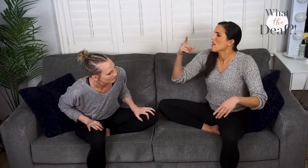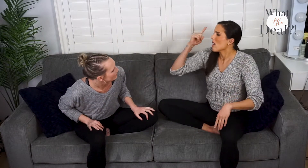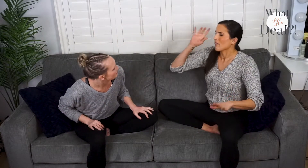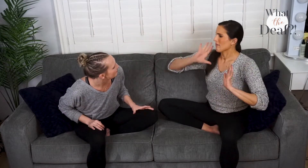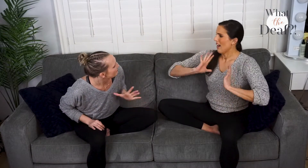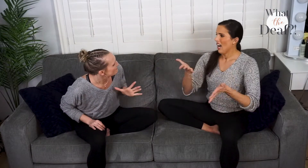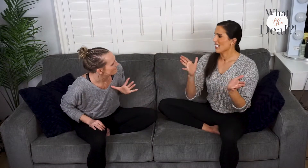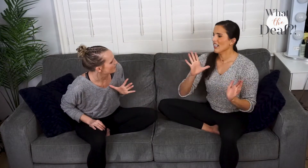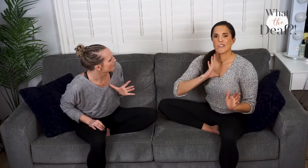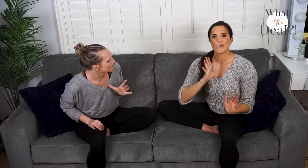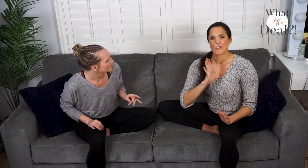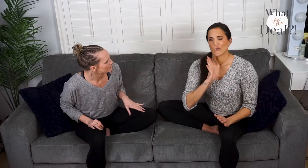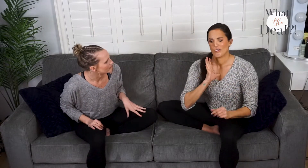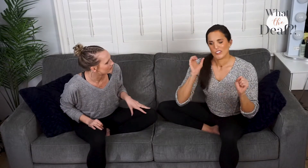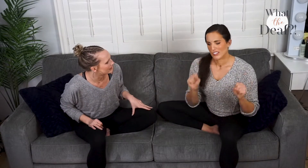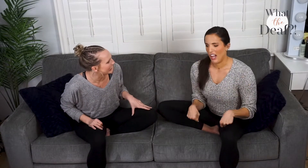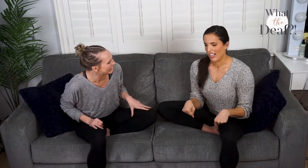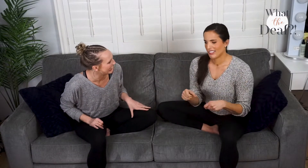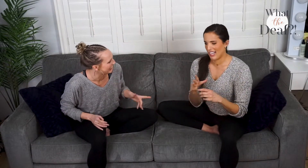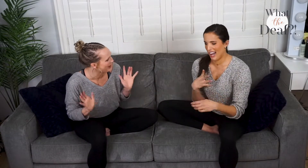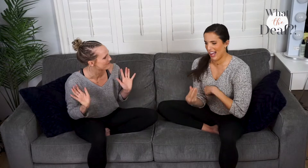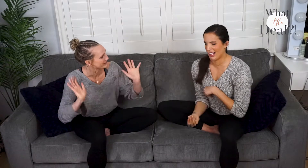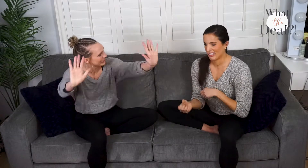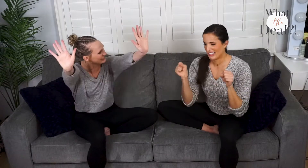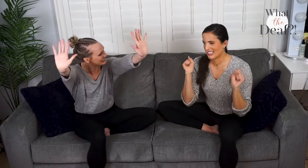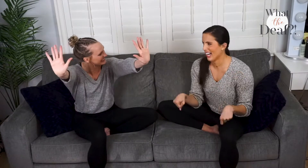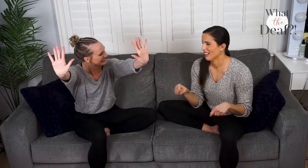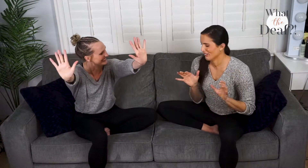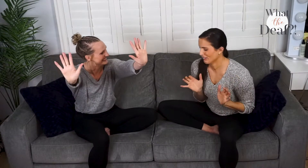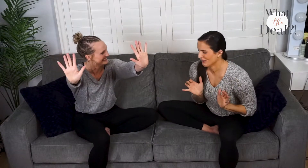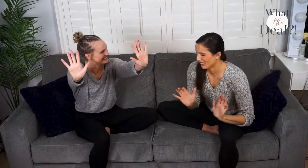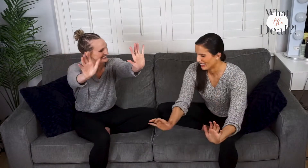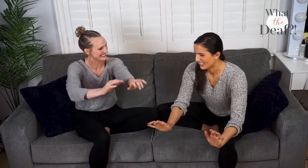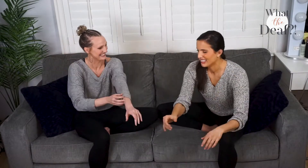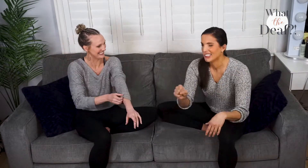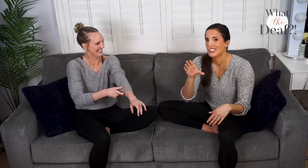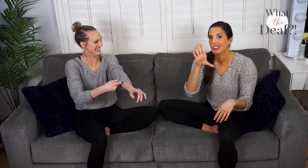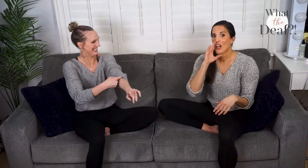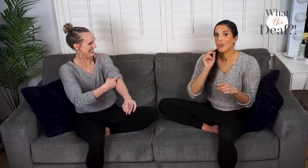And we thought, fine, no worries, we can get outta this situation. [Both] We're gonna push the car.